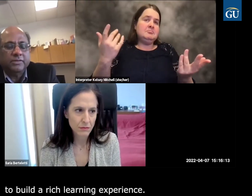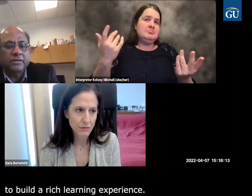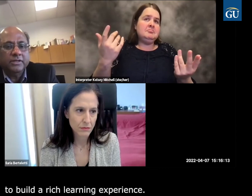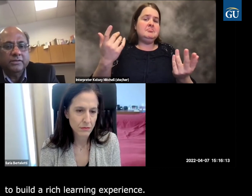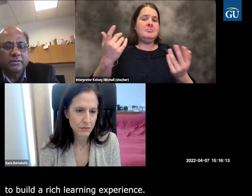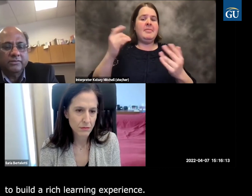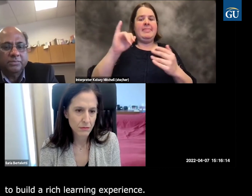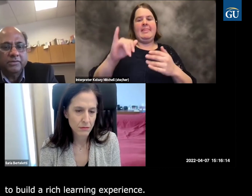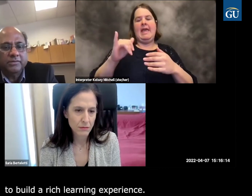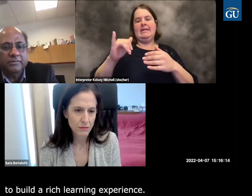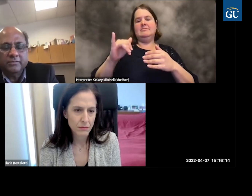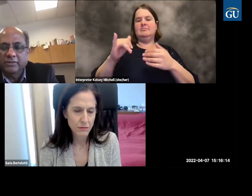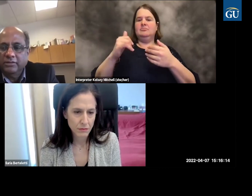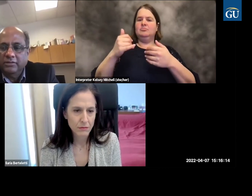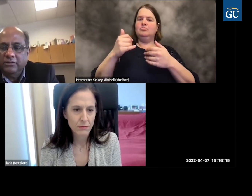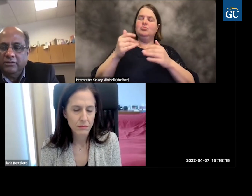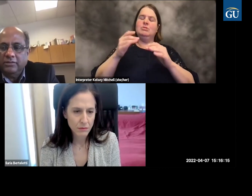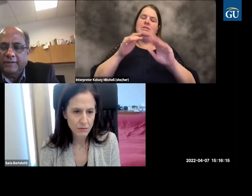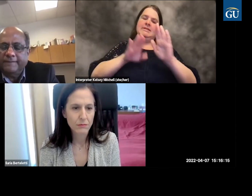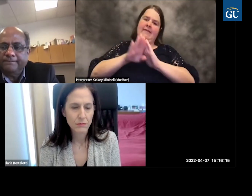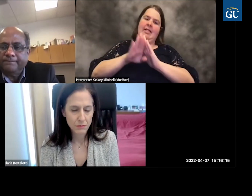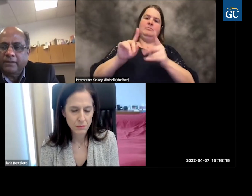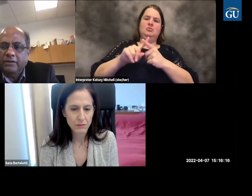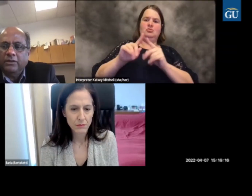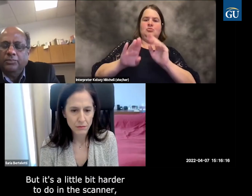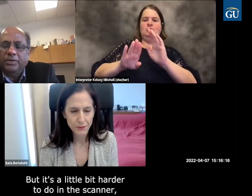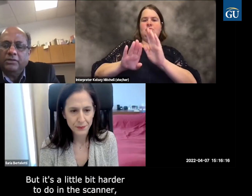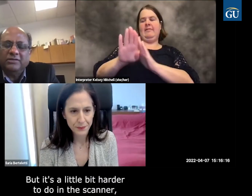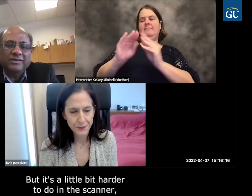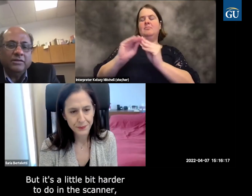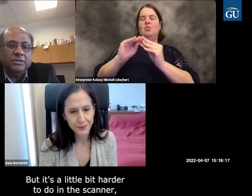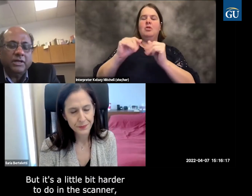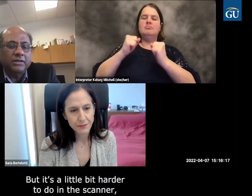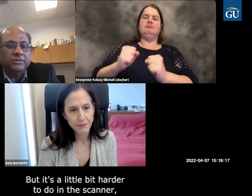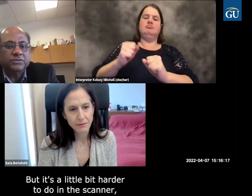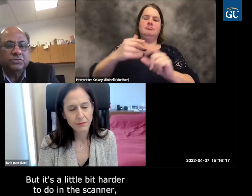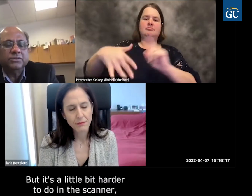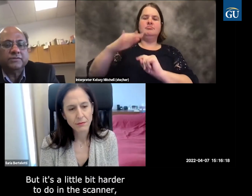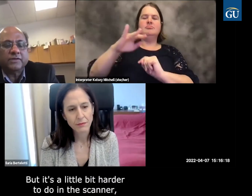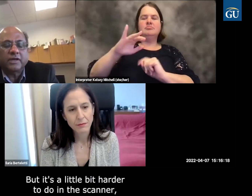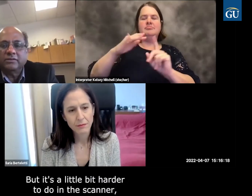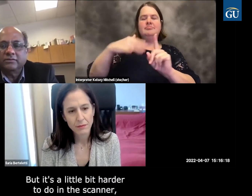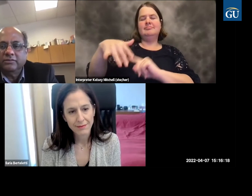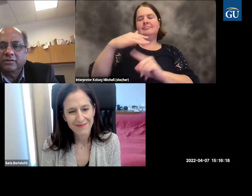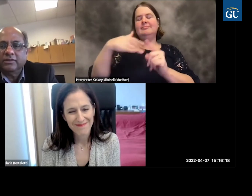learning experience but it's a little bit harder to do in